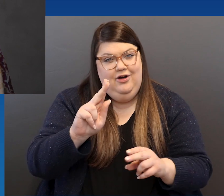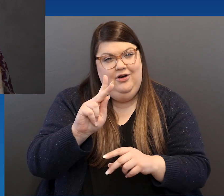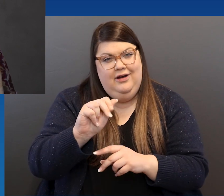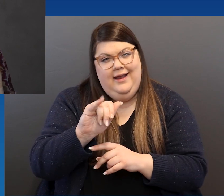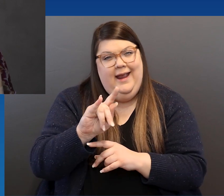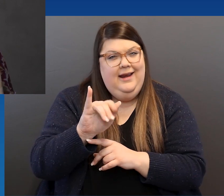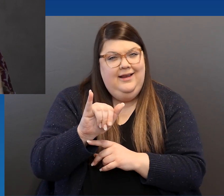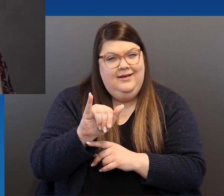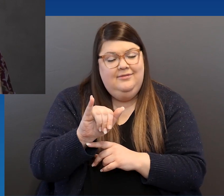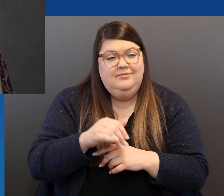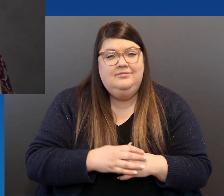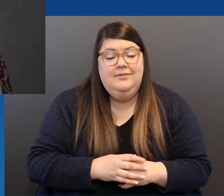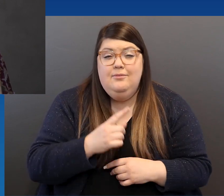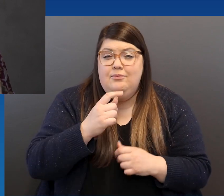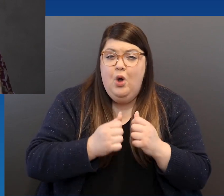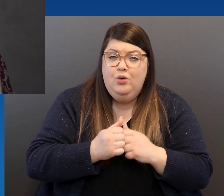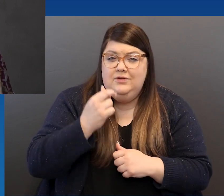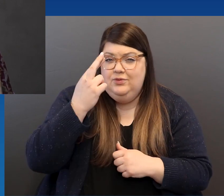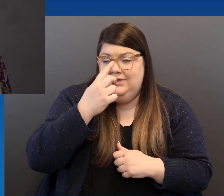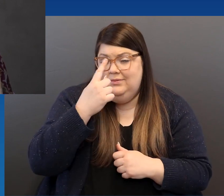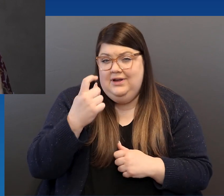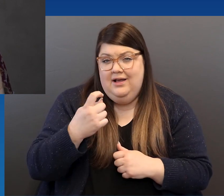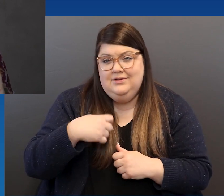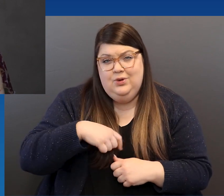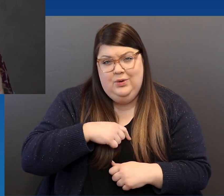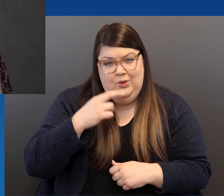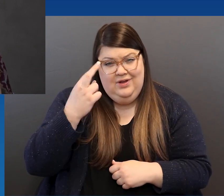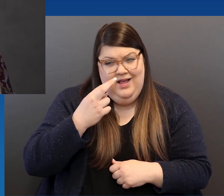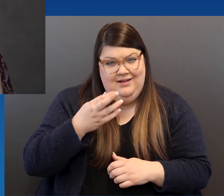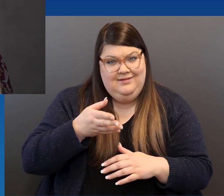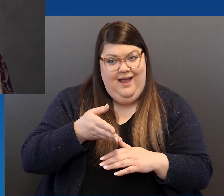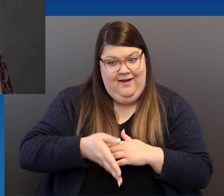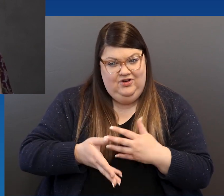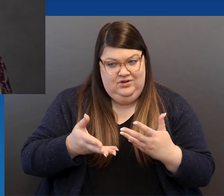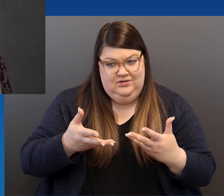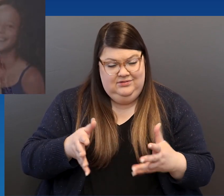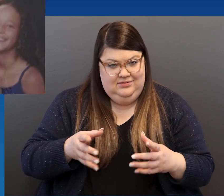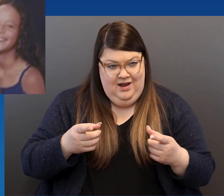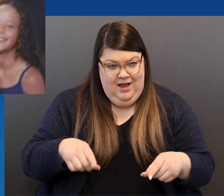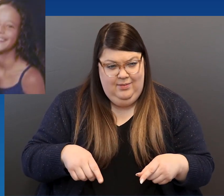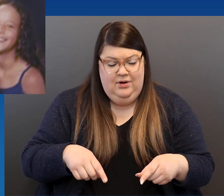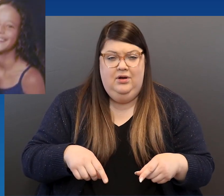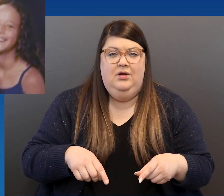And, it was mostly because we realized that after the fact, that we weren't alone.